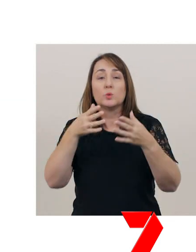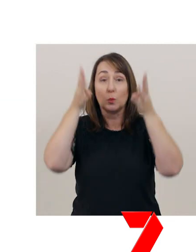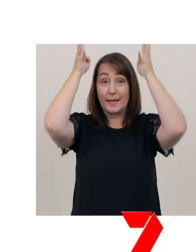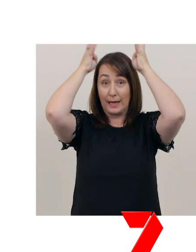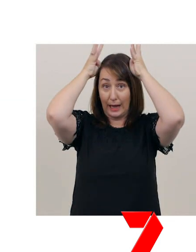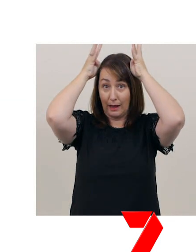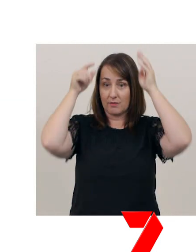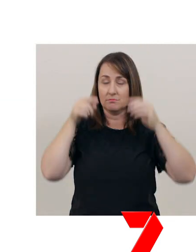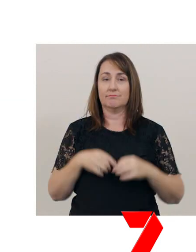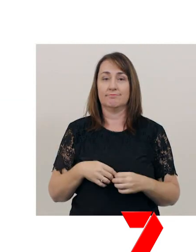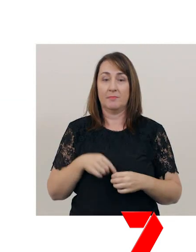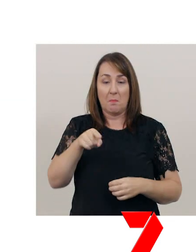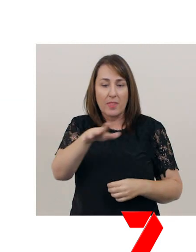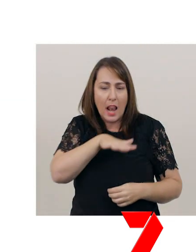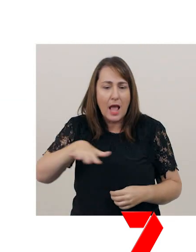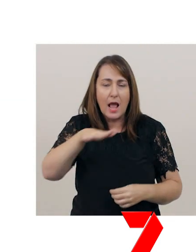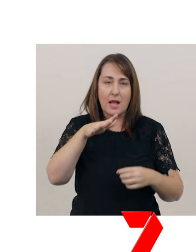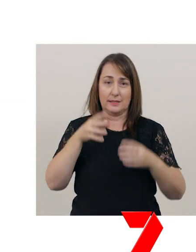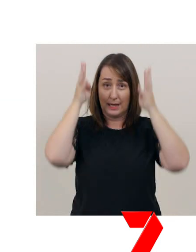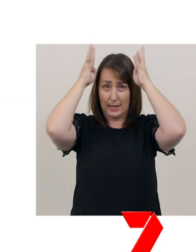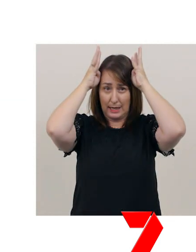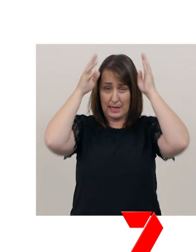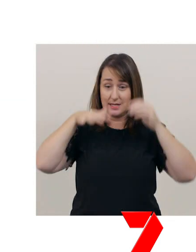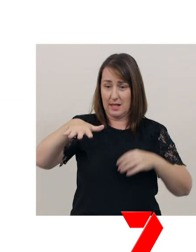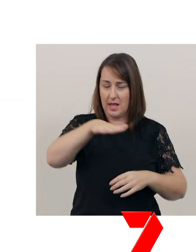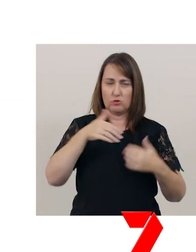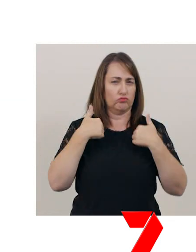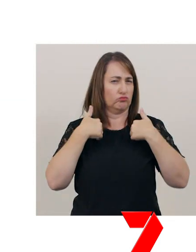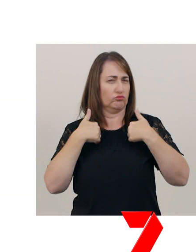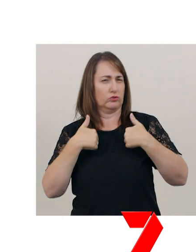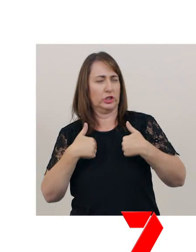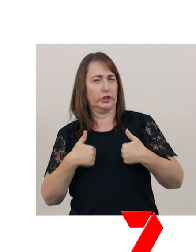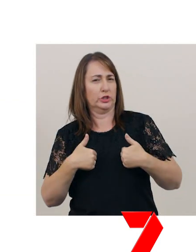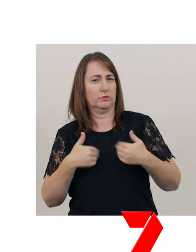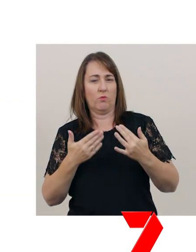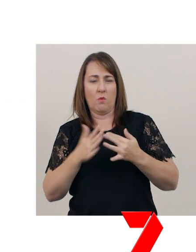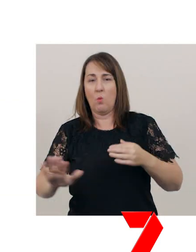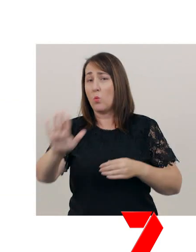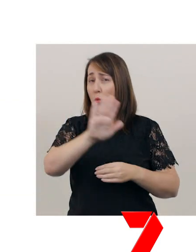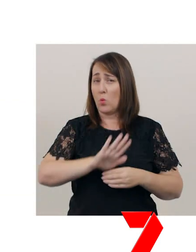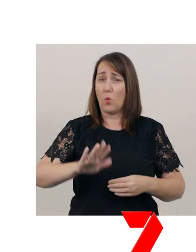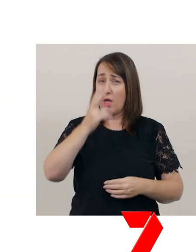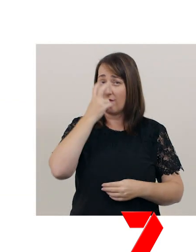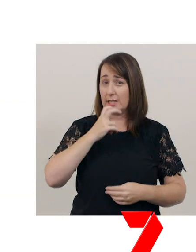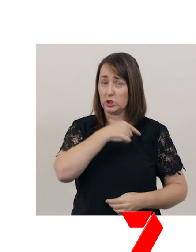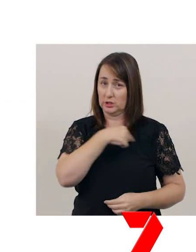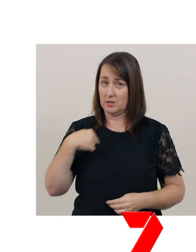whose kingdom of many lands was one of the richest kingdoms in all of ancient China.